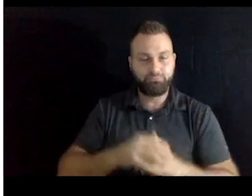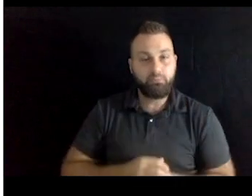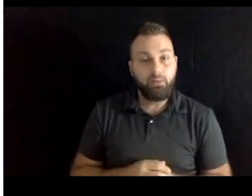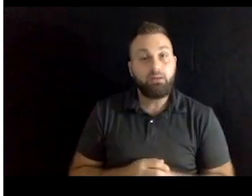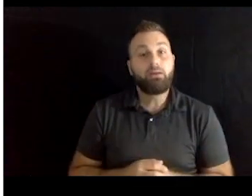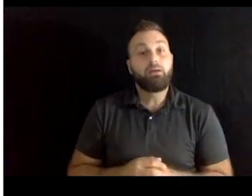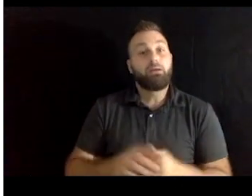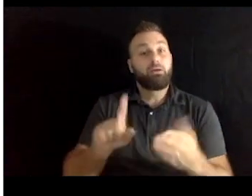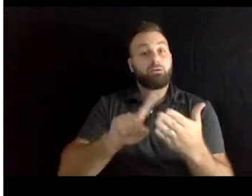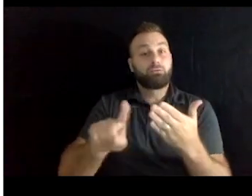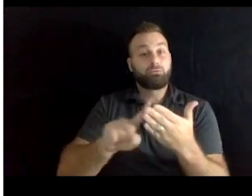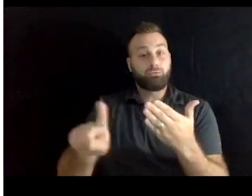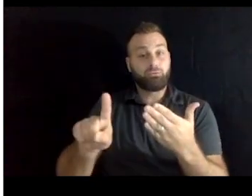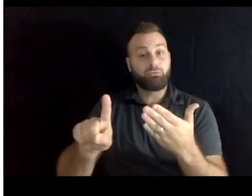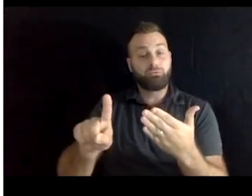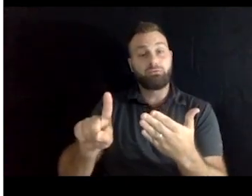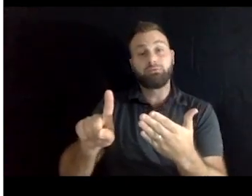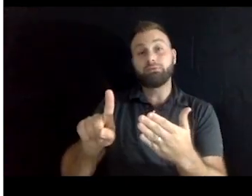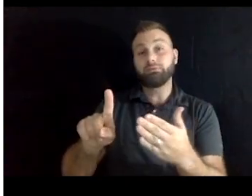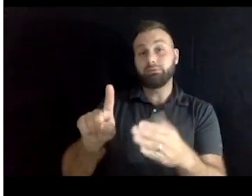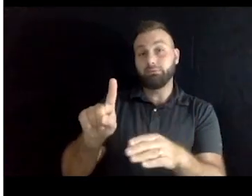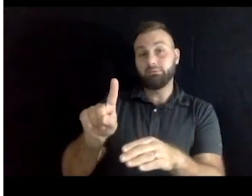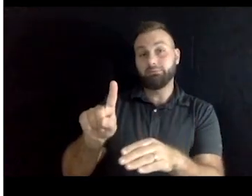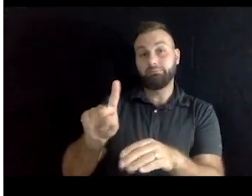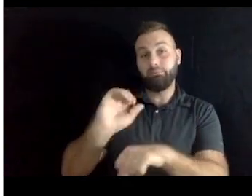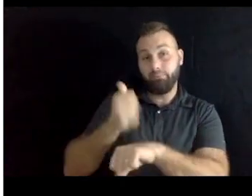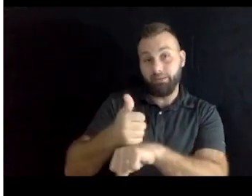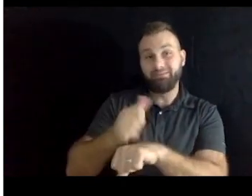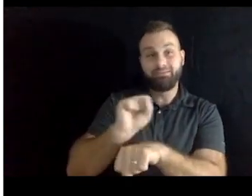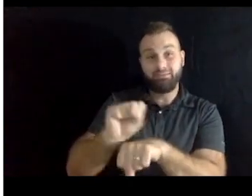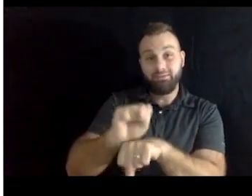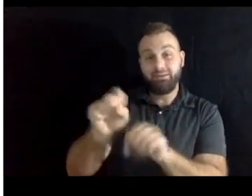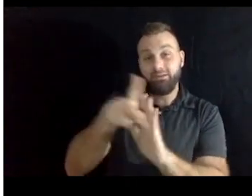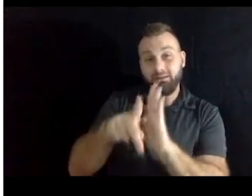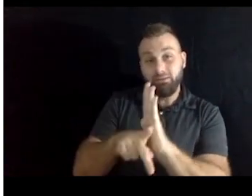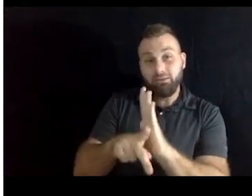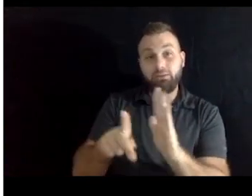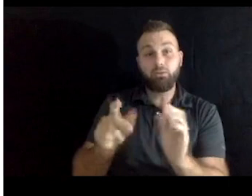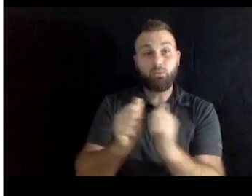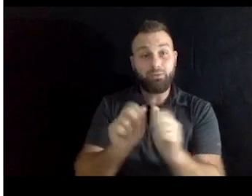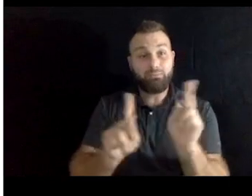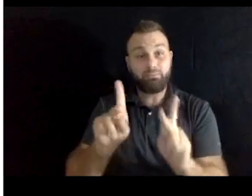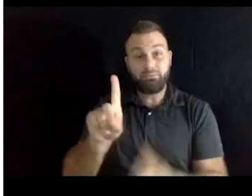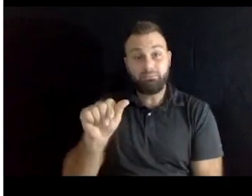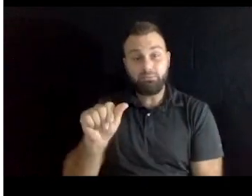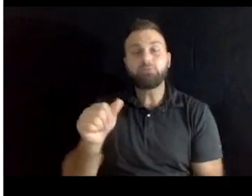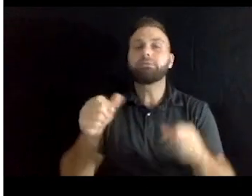evidence based employment policy for people with disabilities should continue even though we know a